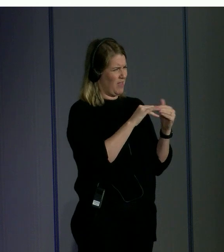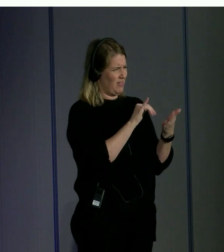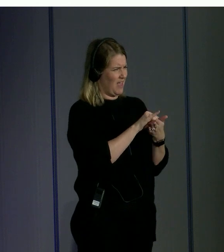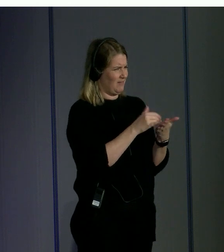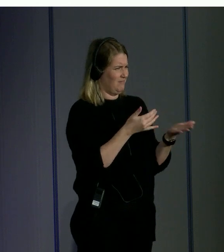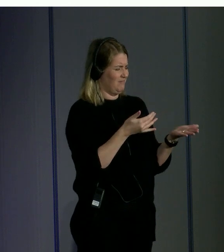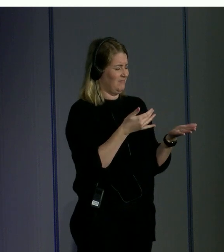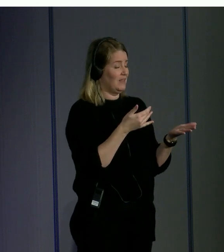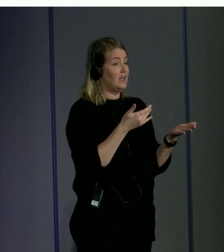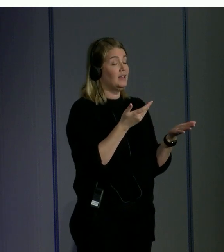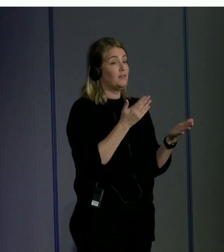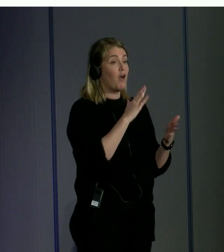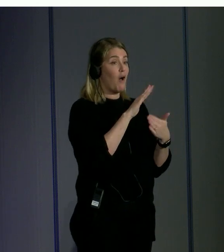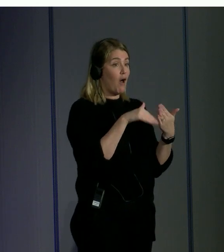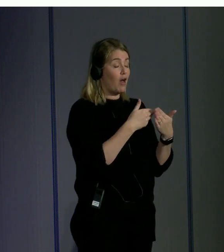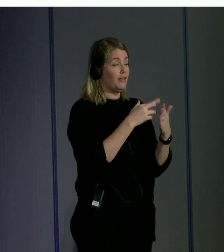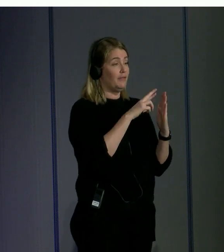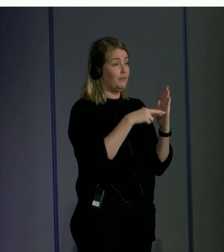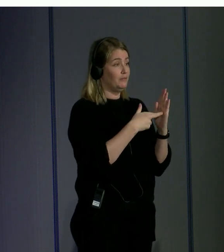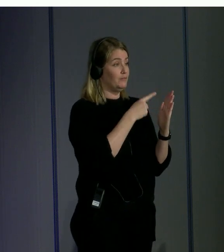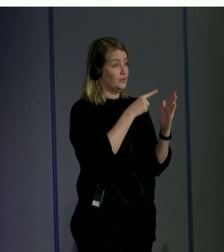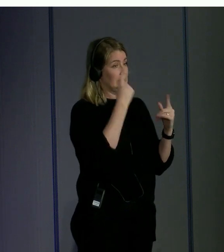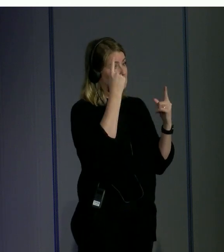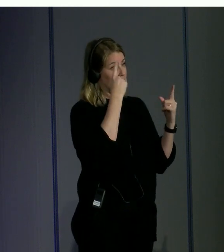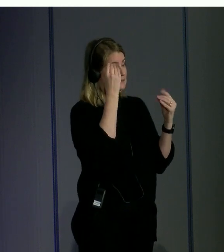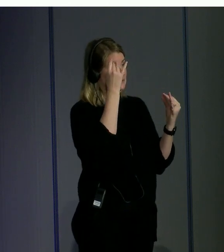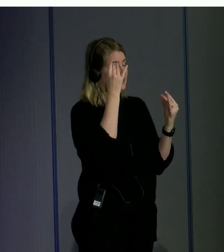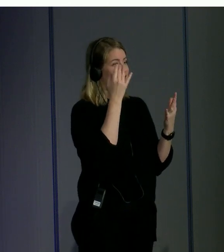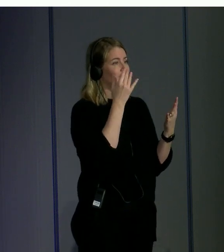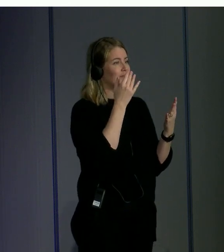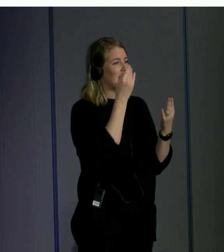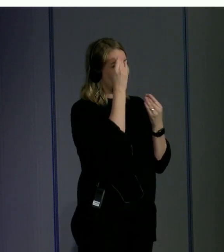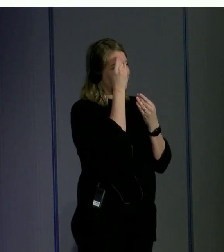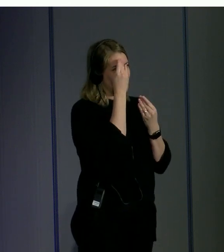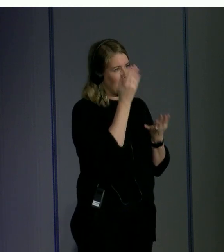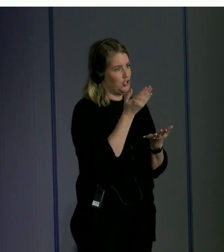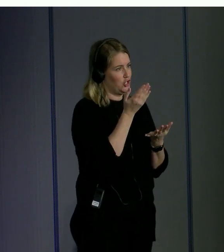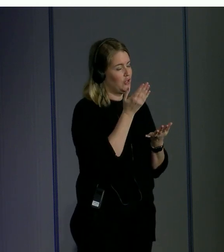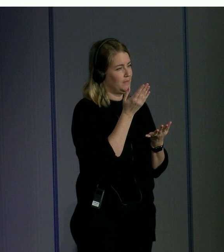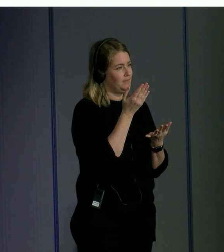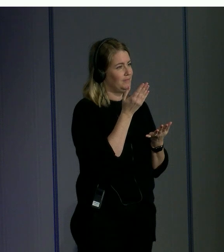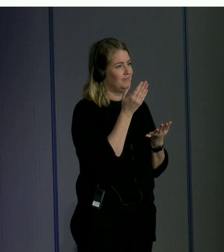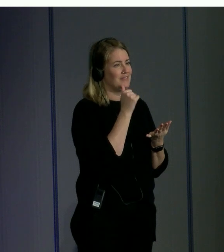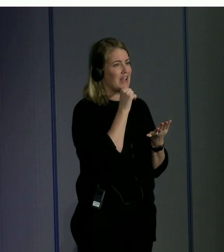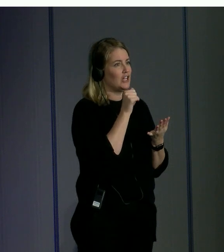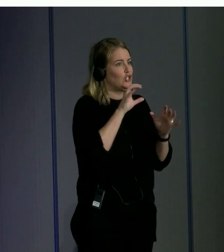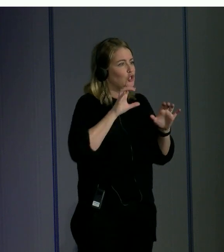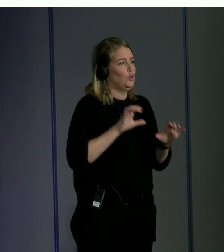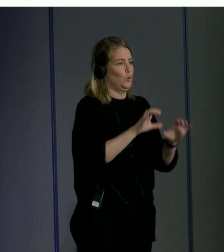Well, all of those roles you're thinking of are informational. They don't do different things.